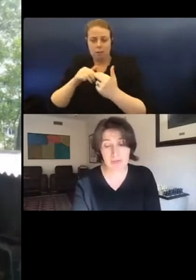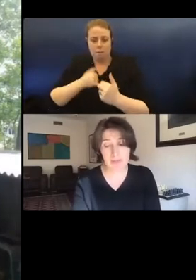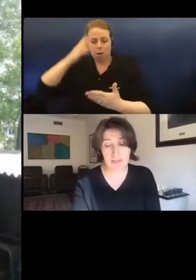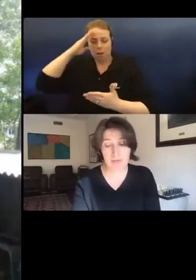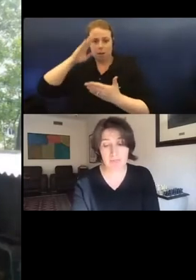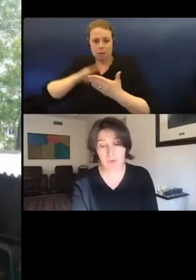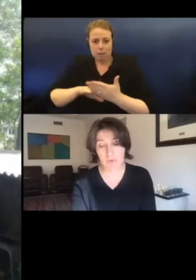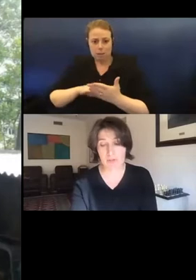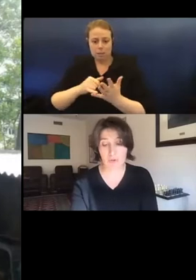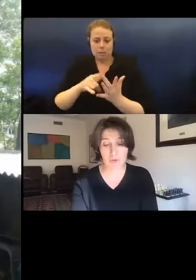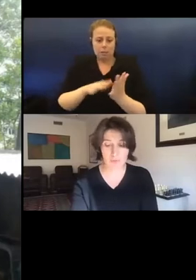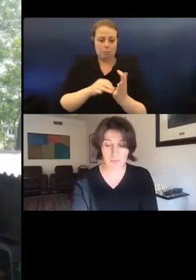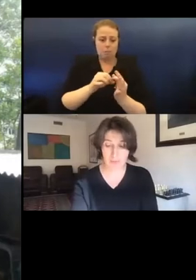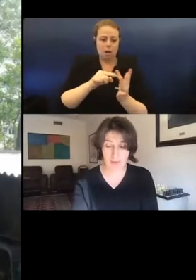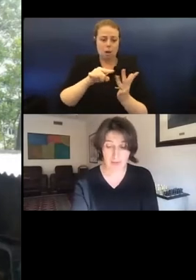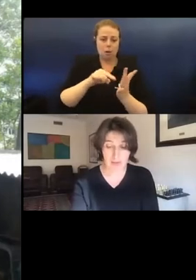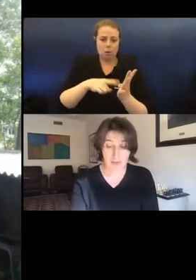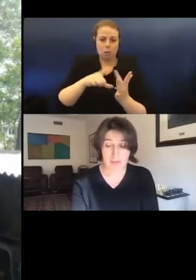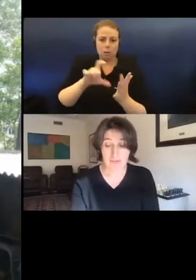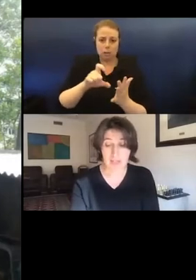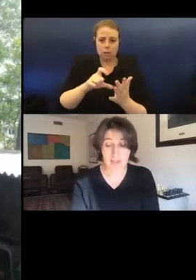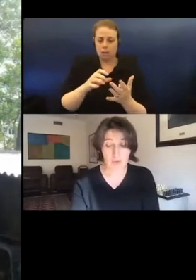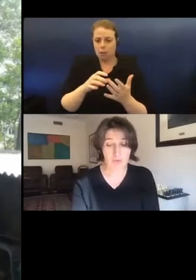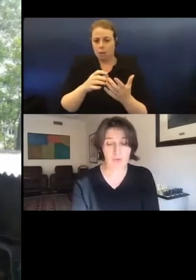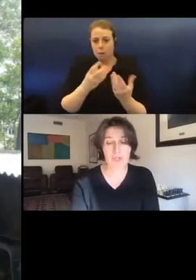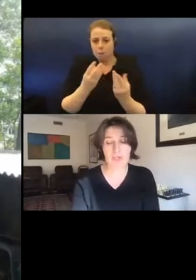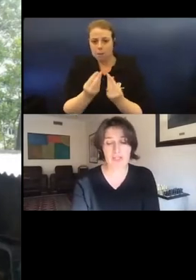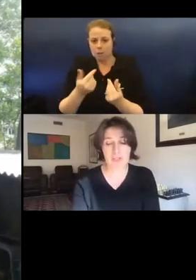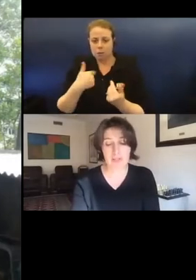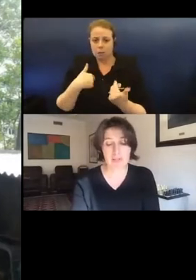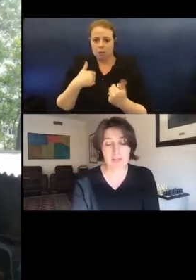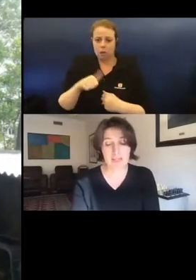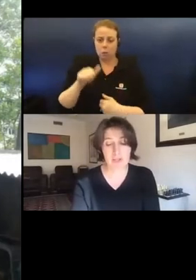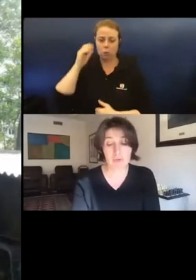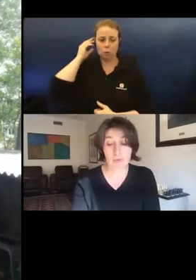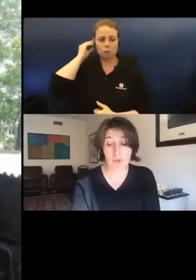i respond to and use these have taken on so much significance in discussions on a global